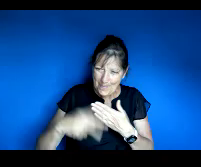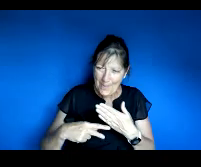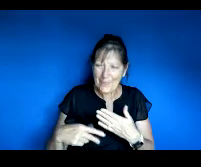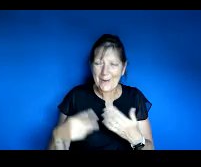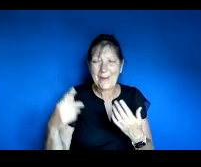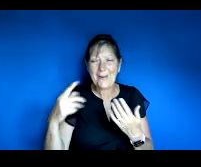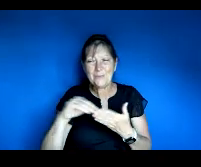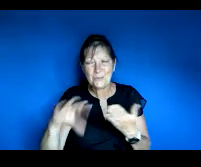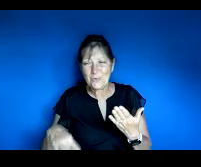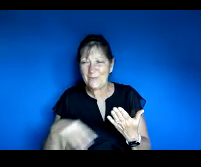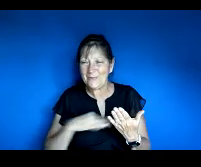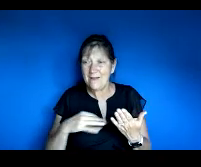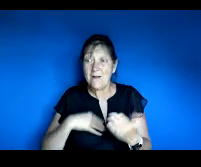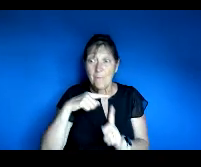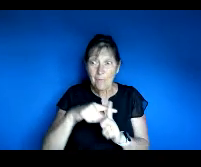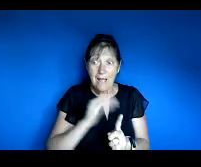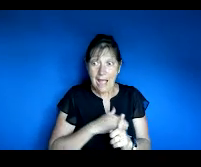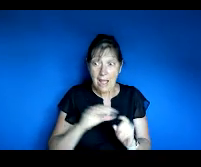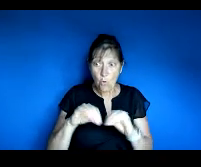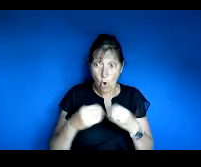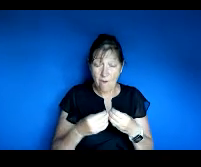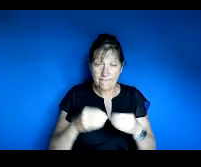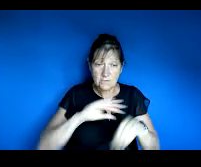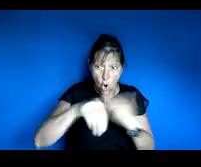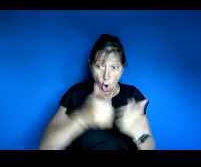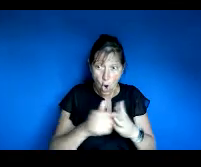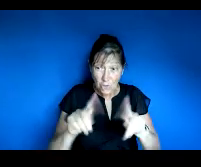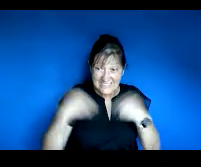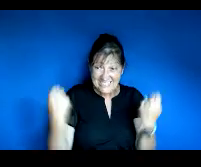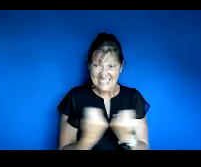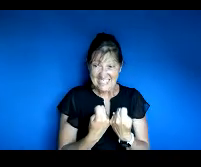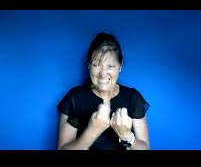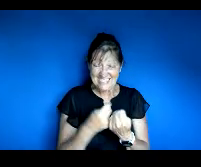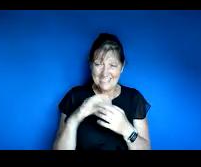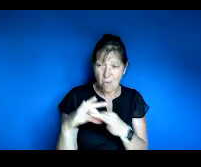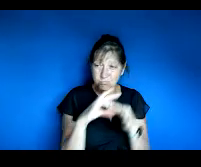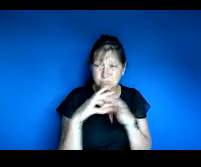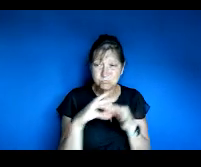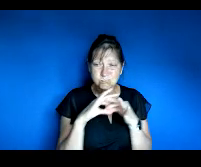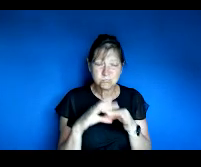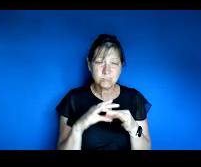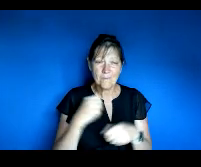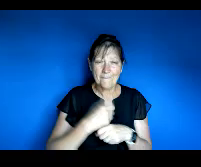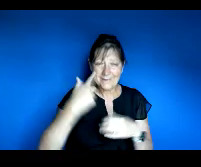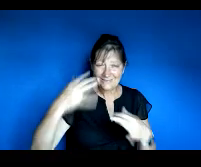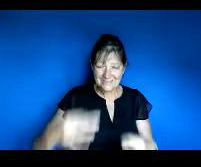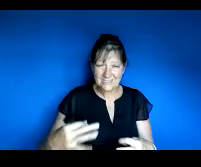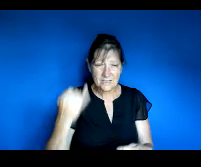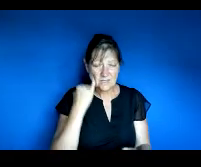as well as our office. And, you know, in the event that there is a concern around a fundamental alteration,